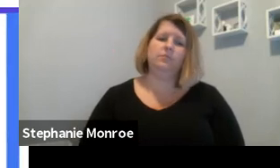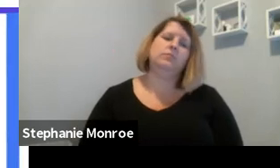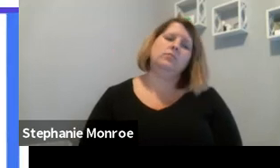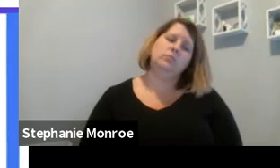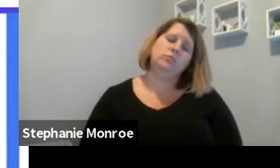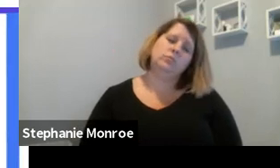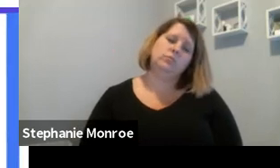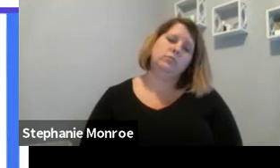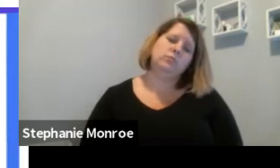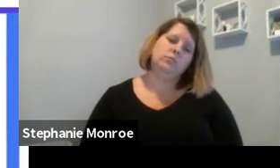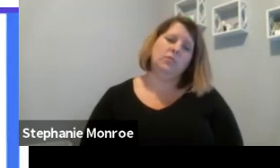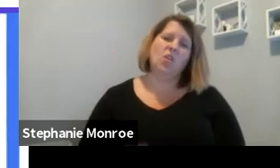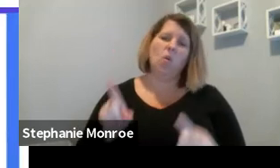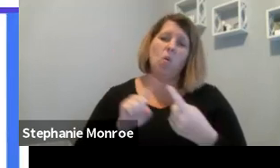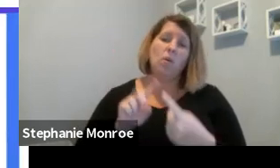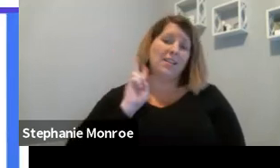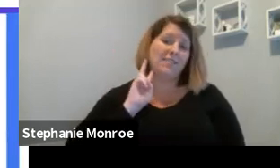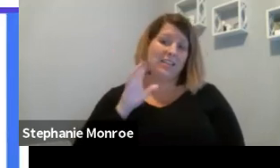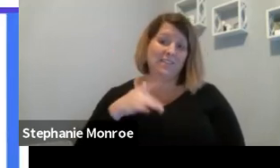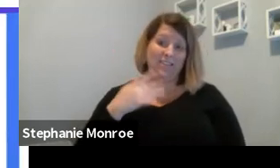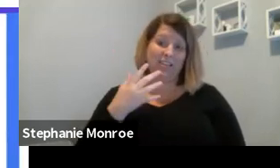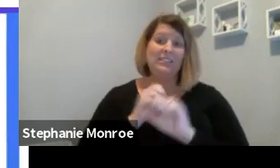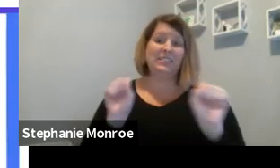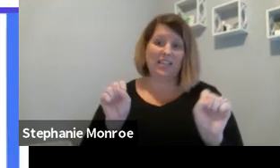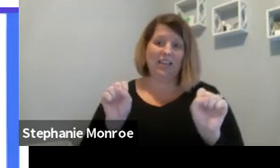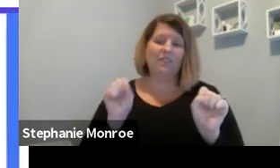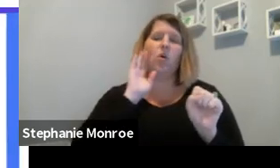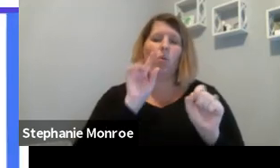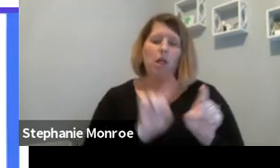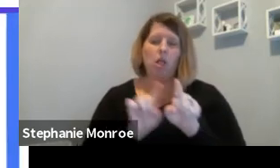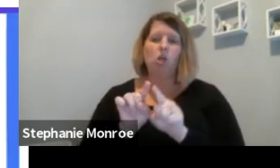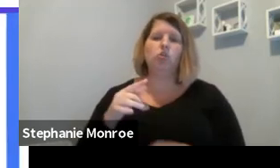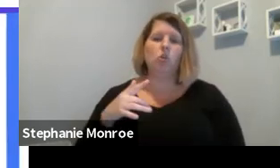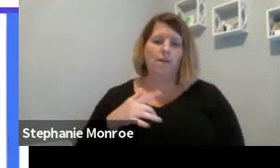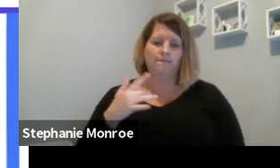When victims feel safe, they will also feel safe to talk.